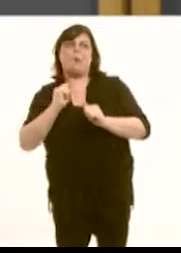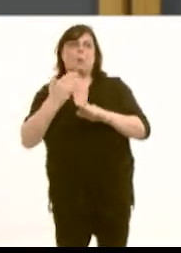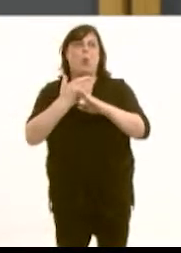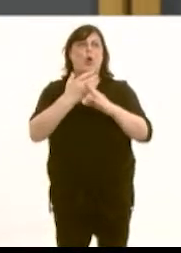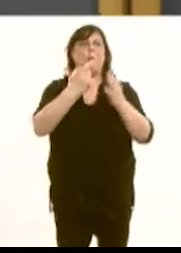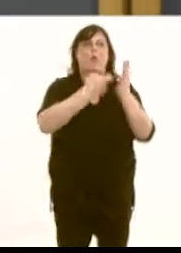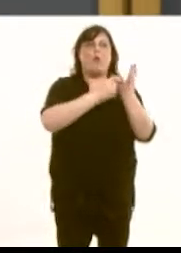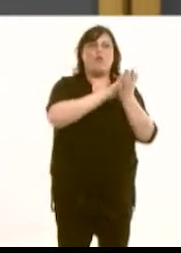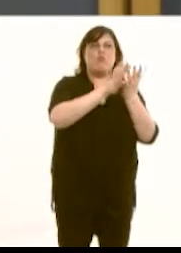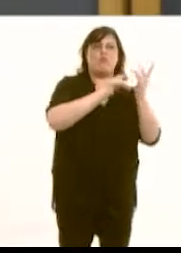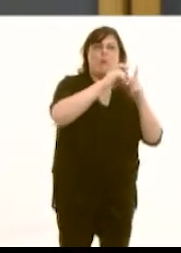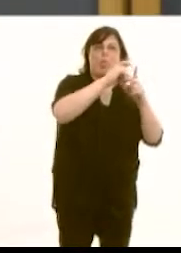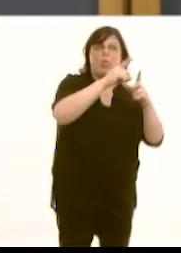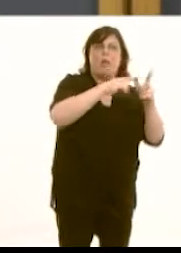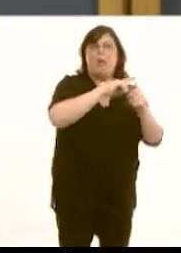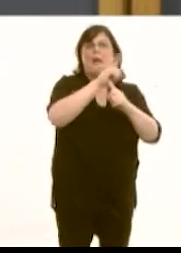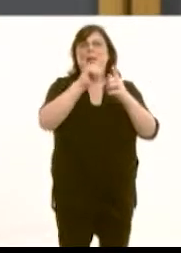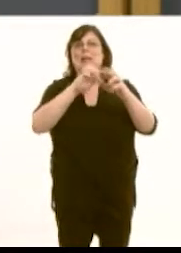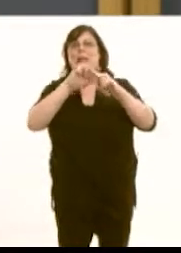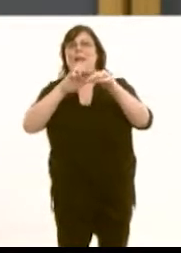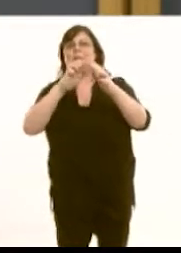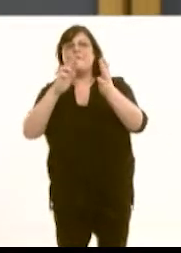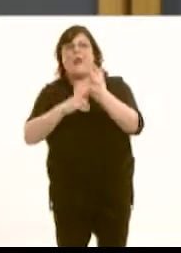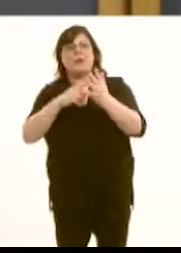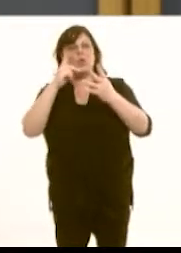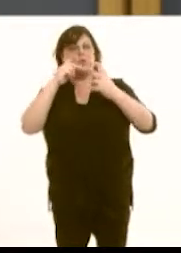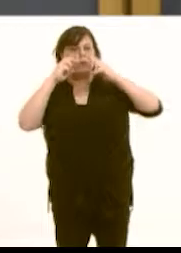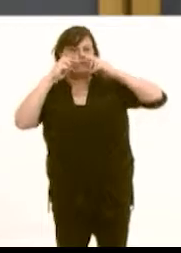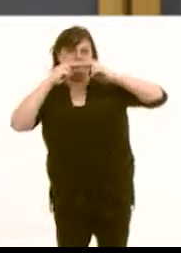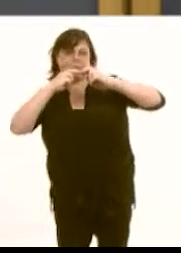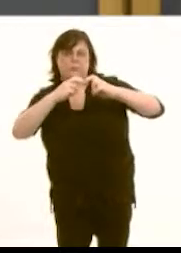I acknowledge the comment you made about the liability of the tunnel aspect, but this project